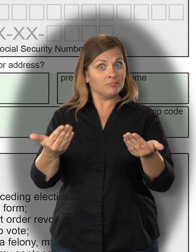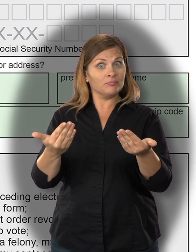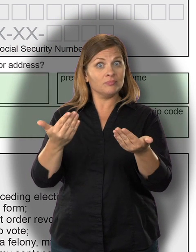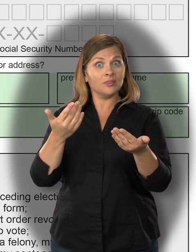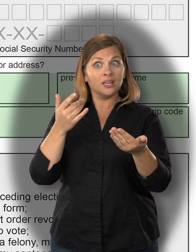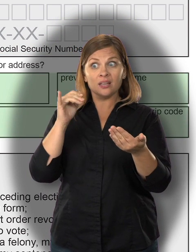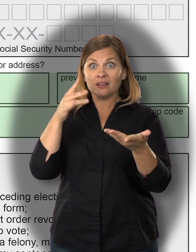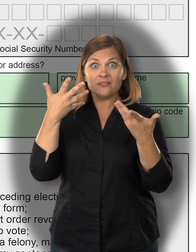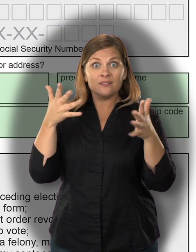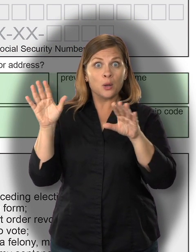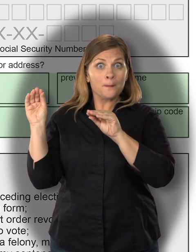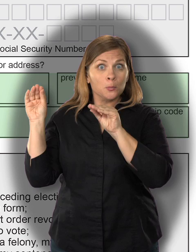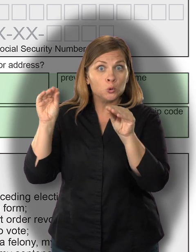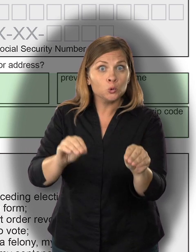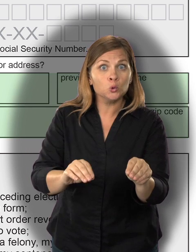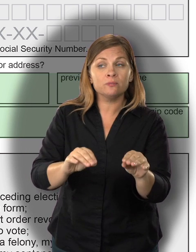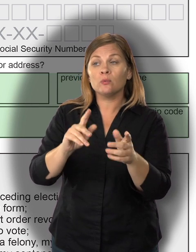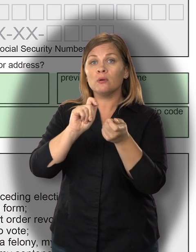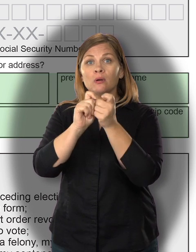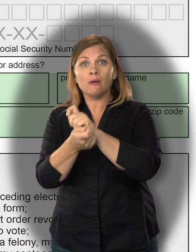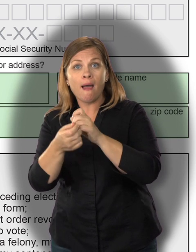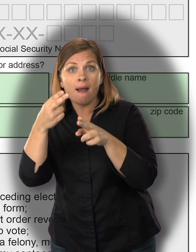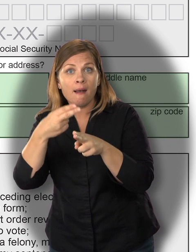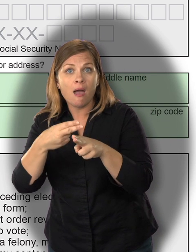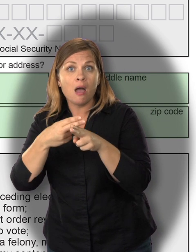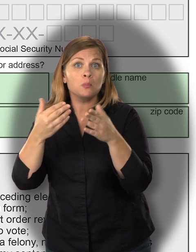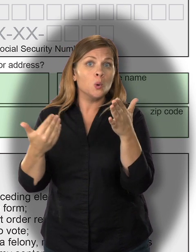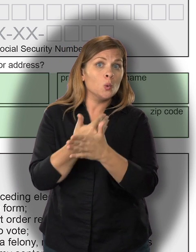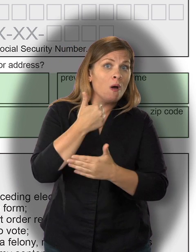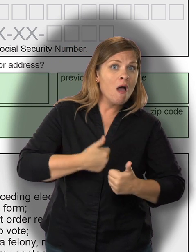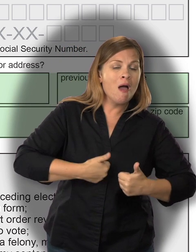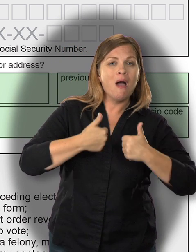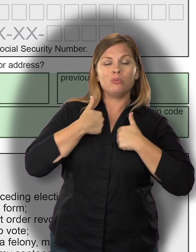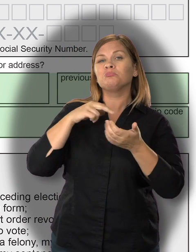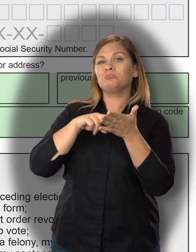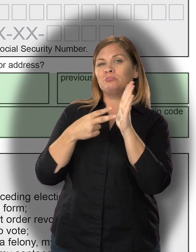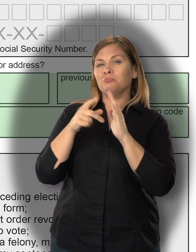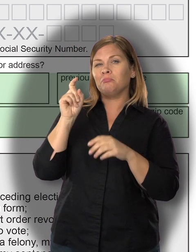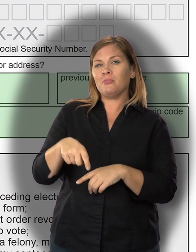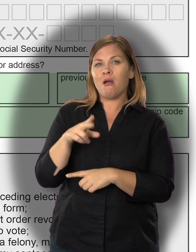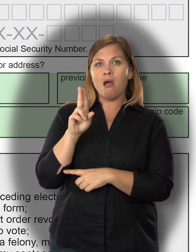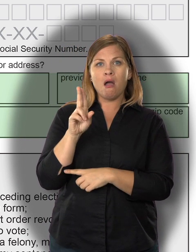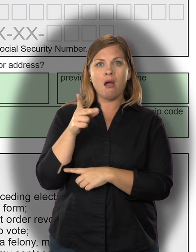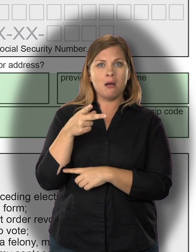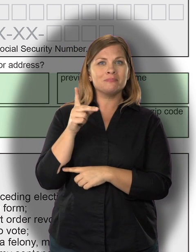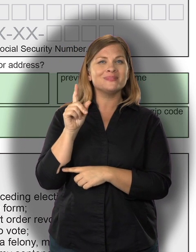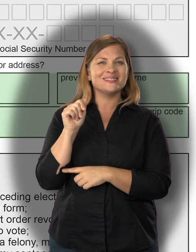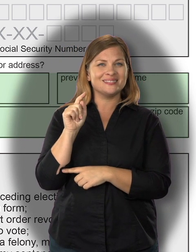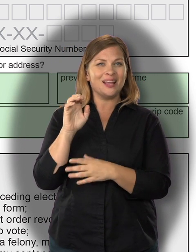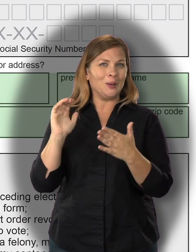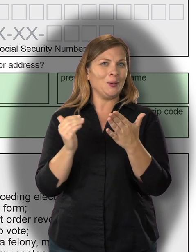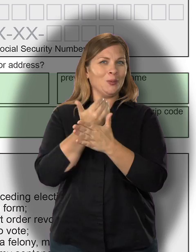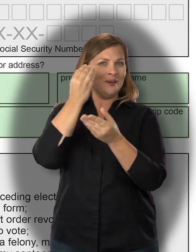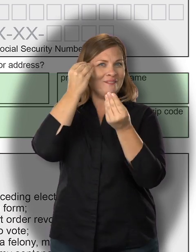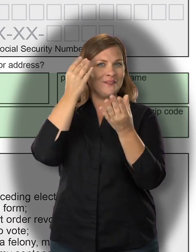If you have been registered to vote and are updating your information because you've changed your name or moved since the last time you voted,